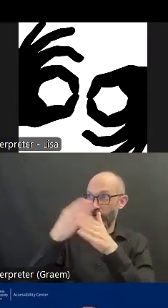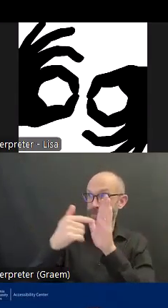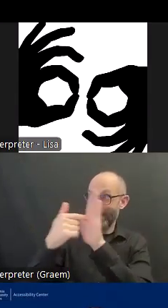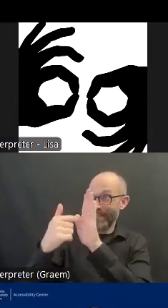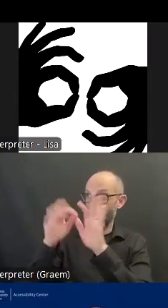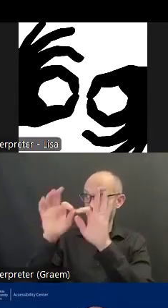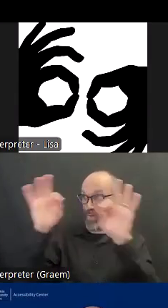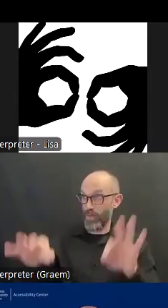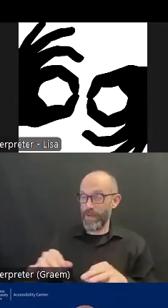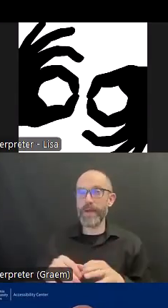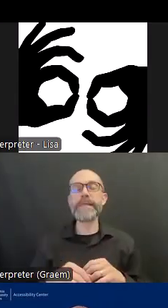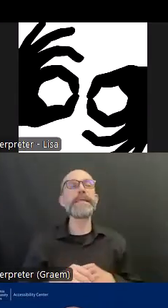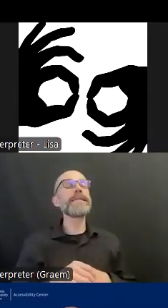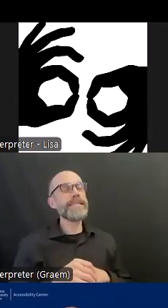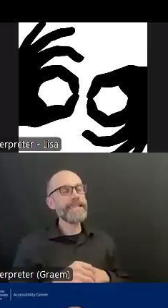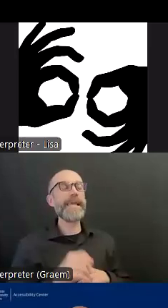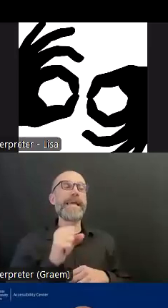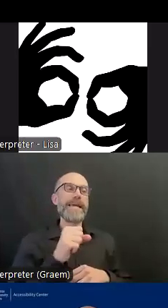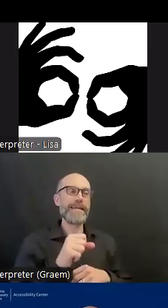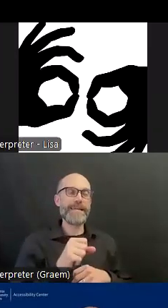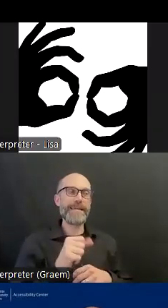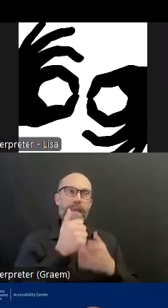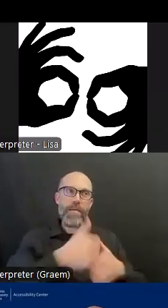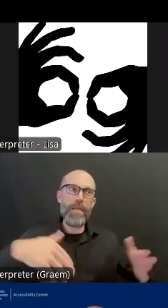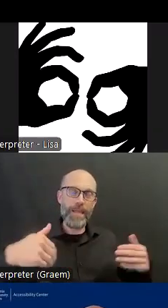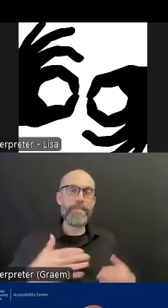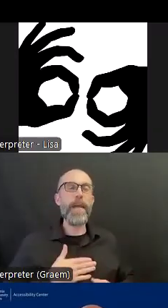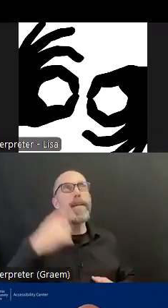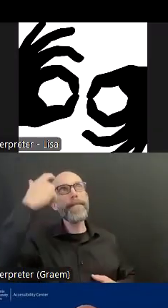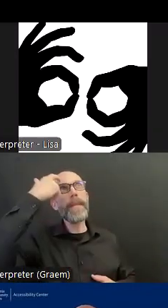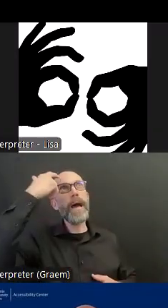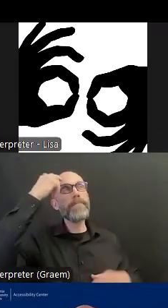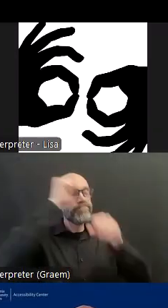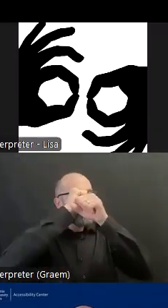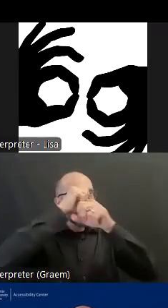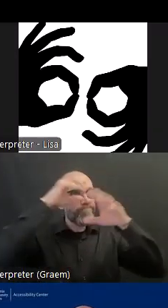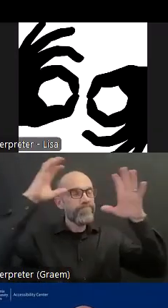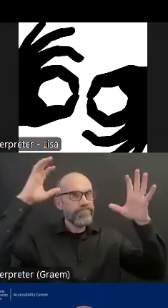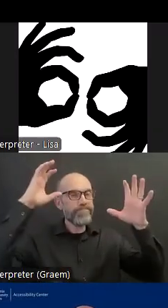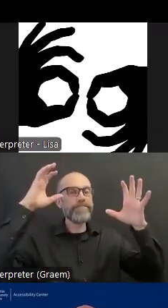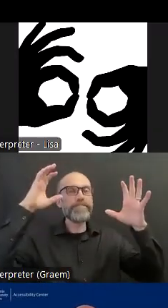I mean, this doesn't help you yet, but in my mind, I'm already picturing where we will